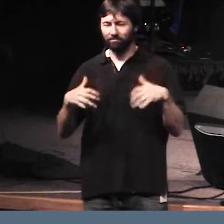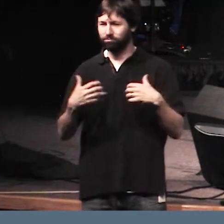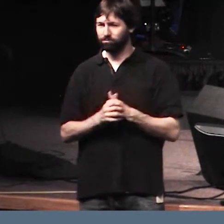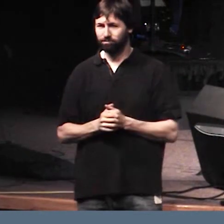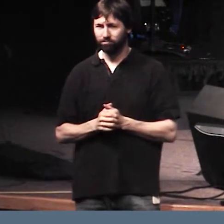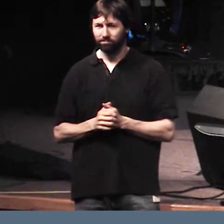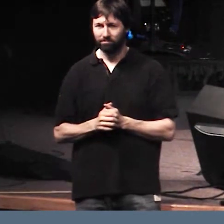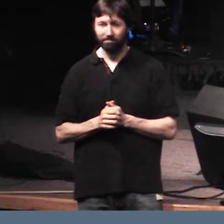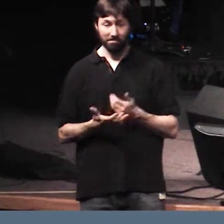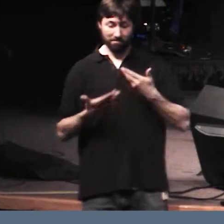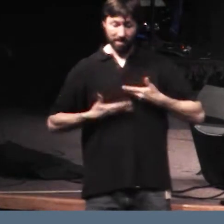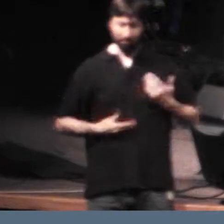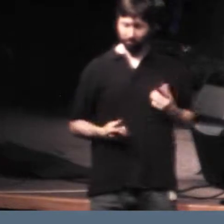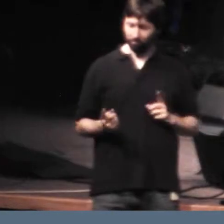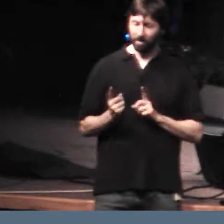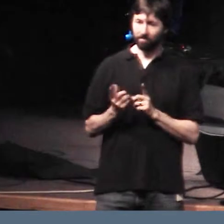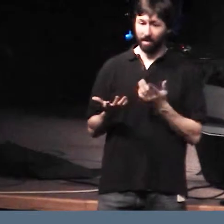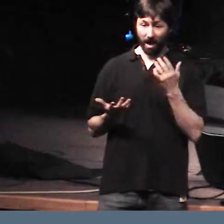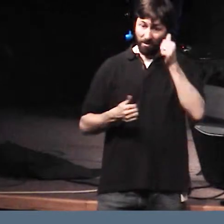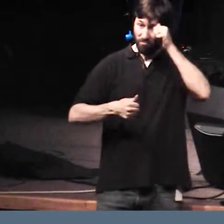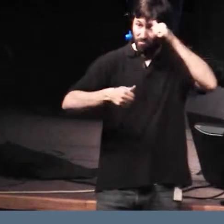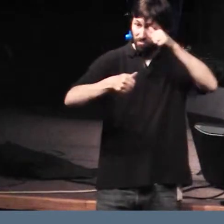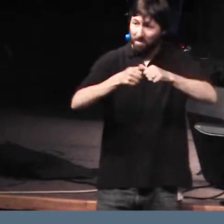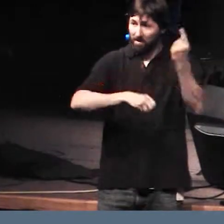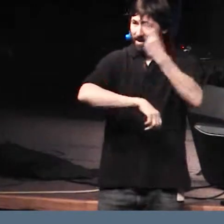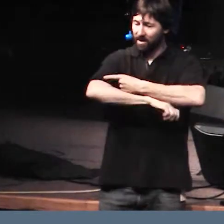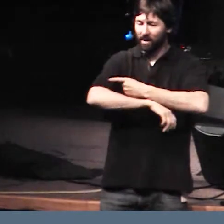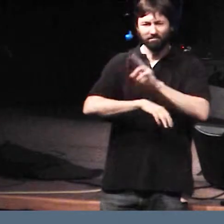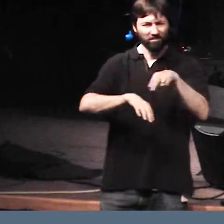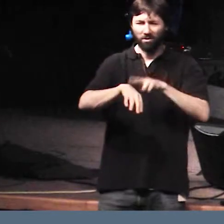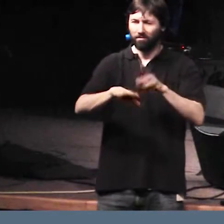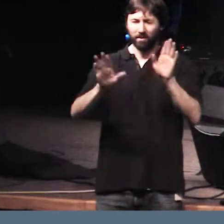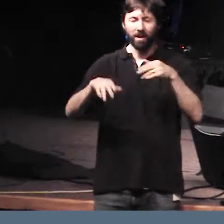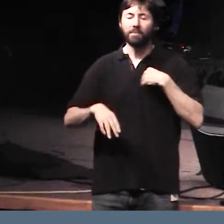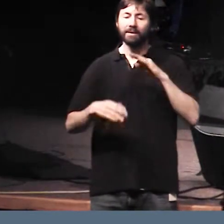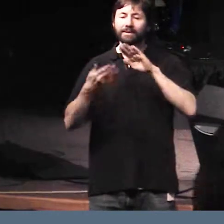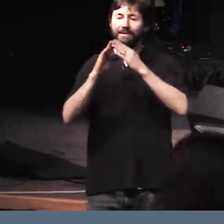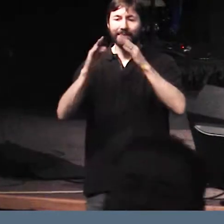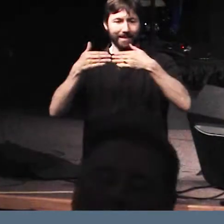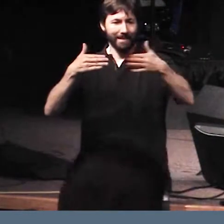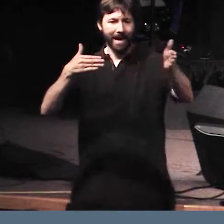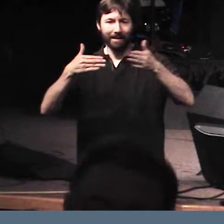that's where I come in I remember the day like normal I was at the city gates and at the